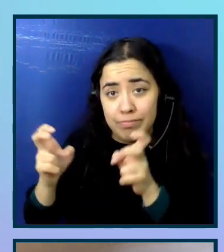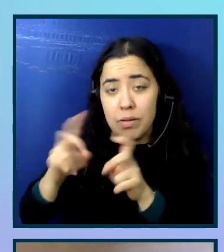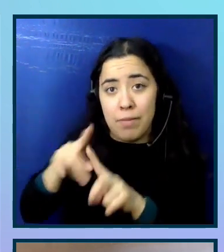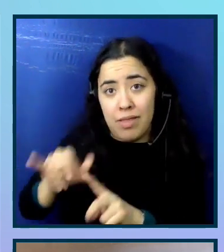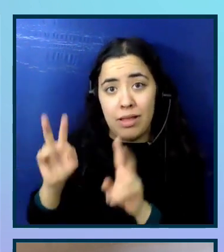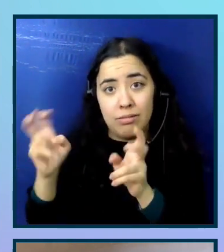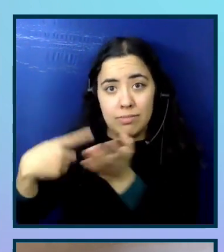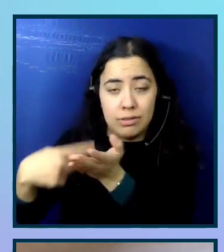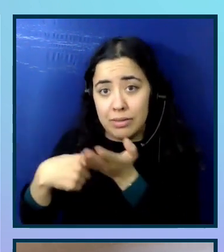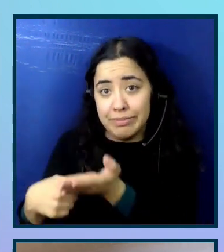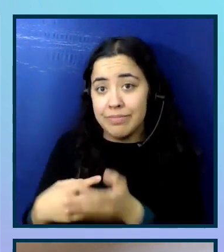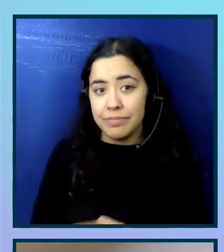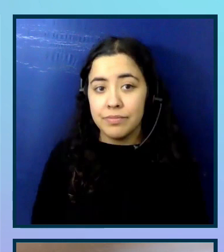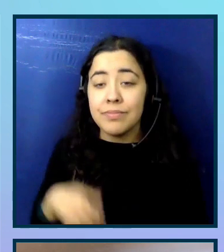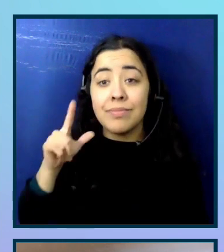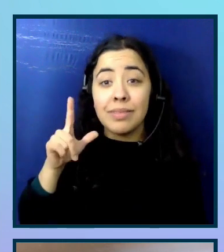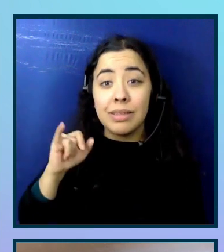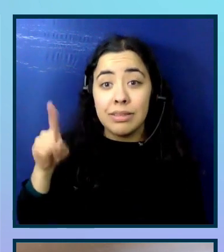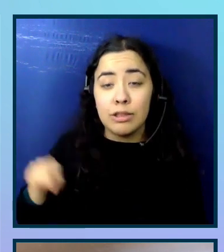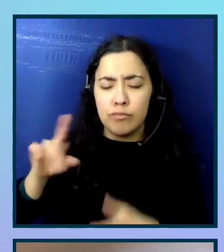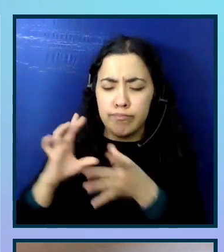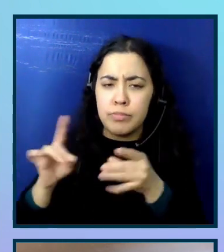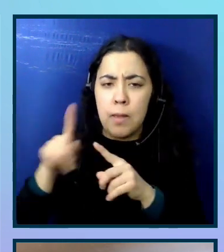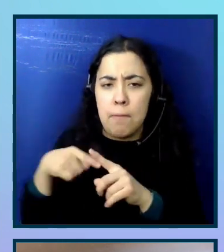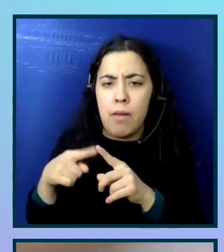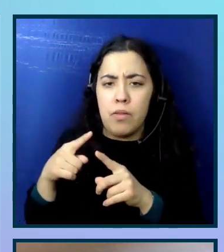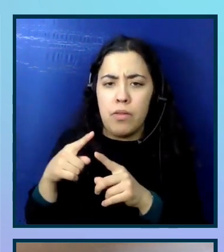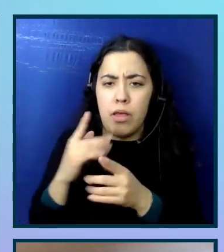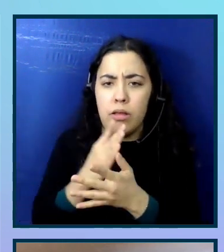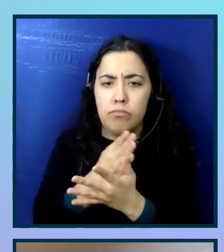Liz spoke about the medians that the general public uses